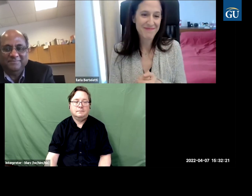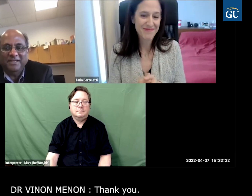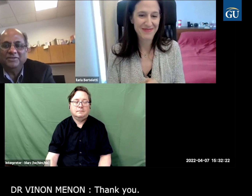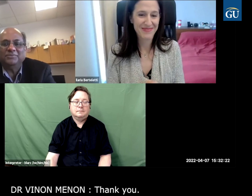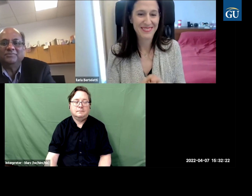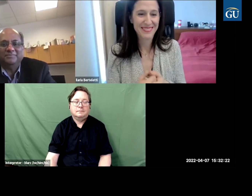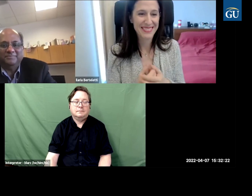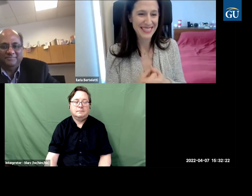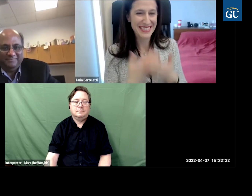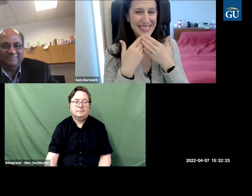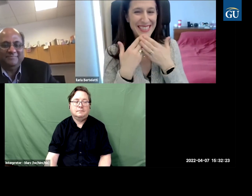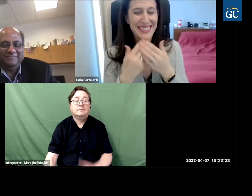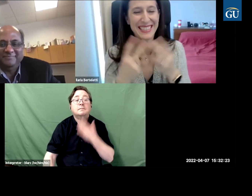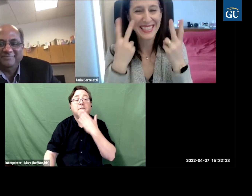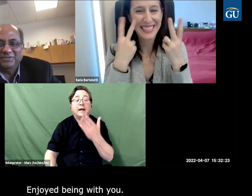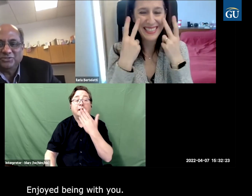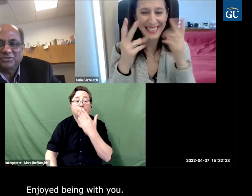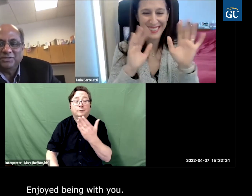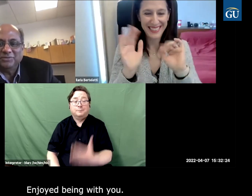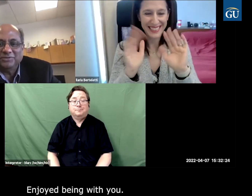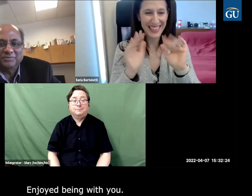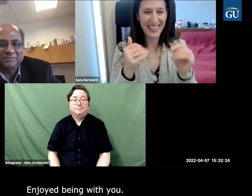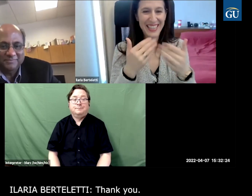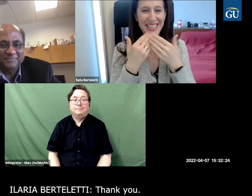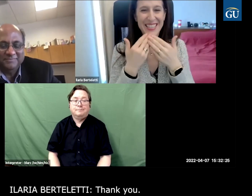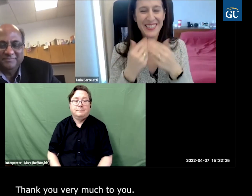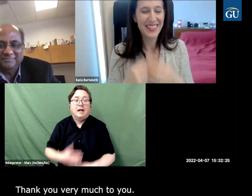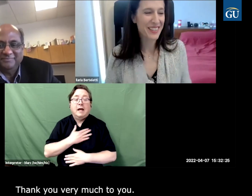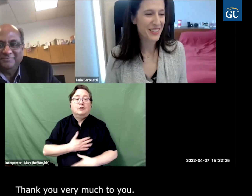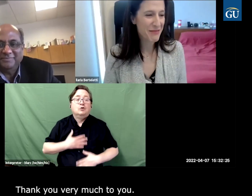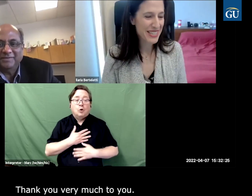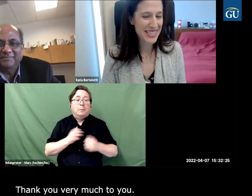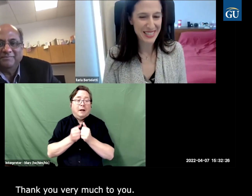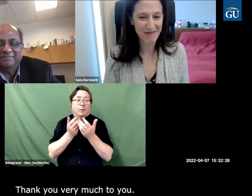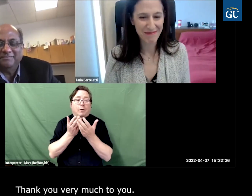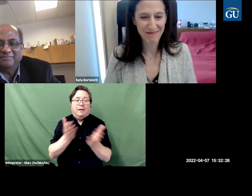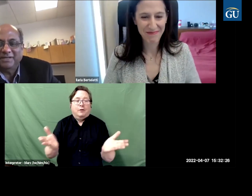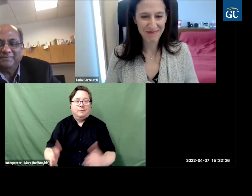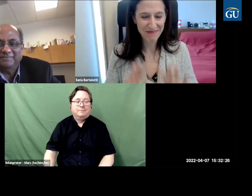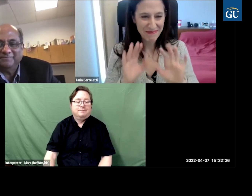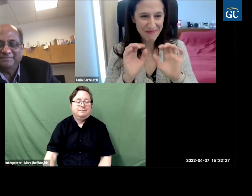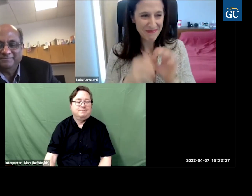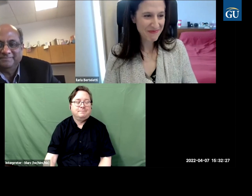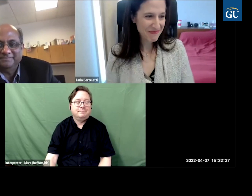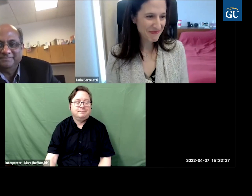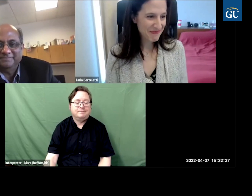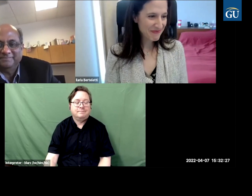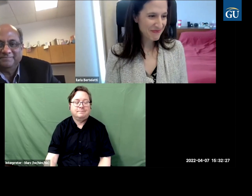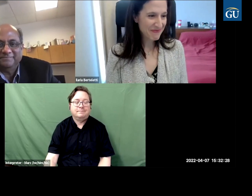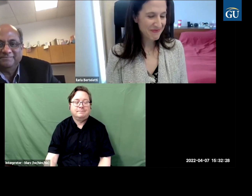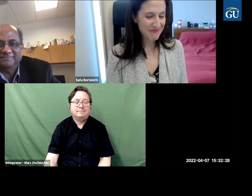thank you enjoyed being with you thank you thank you very much bye